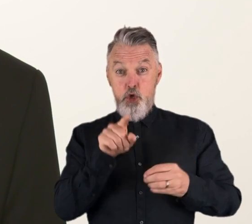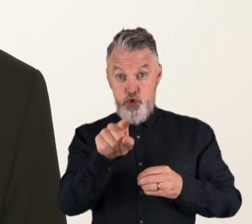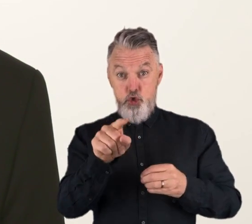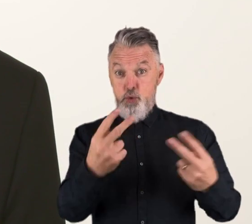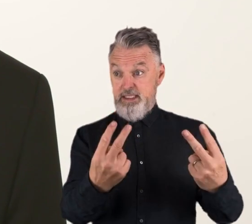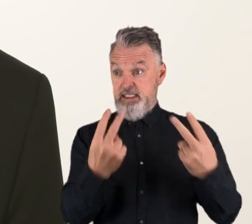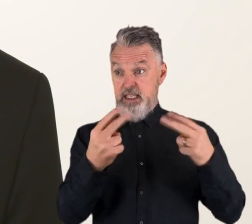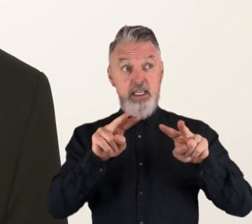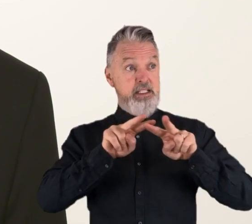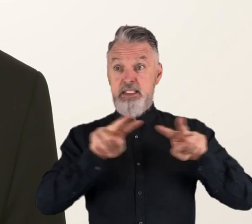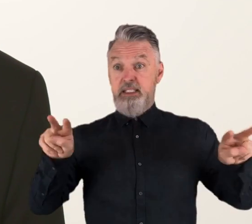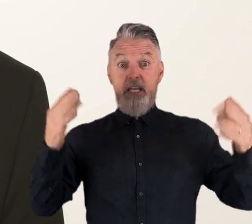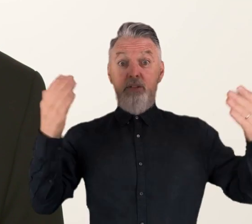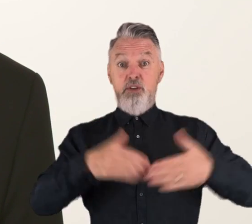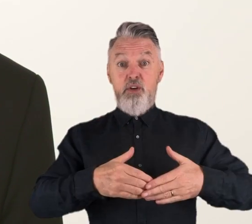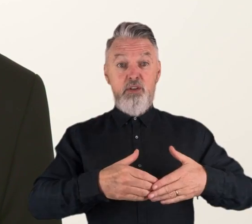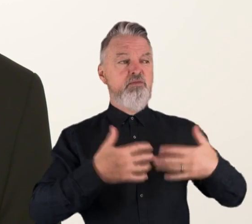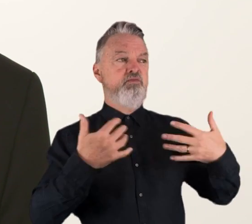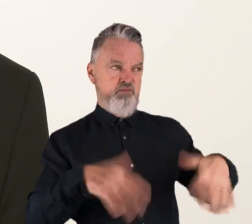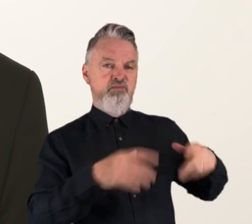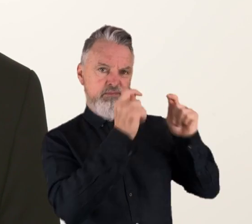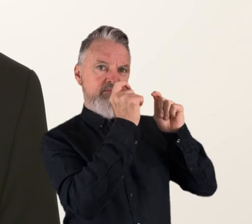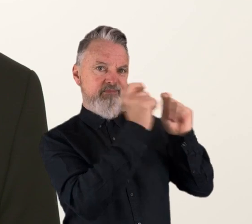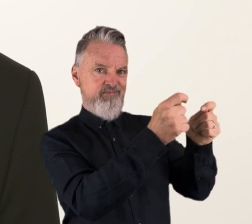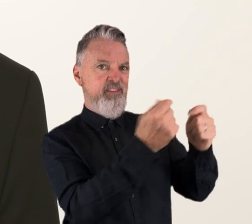is in no small part to the support that icare has given Remarkable.